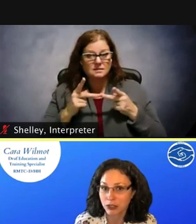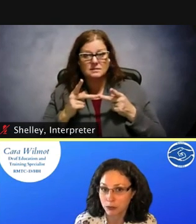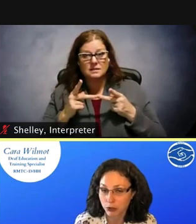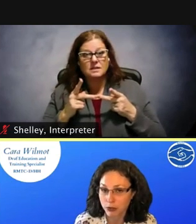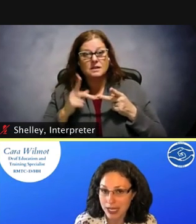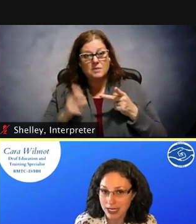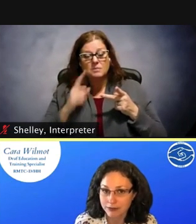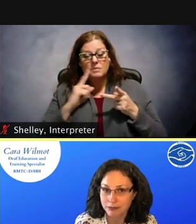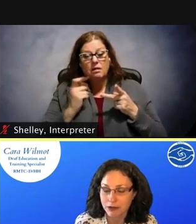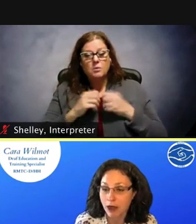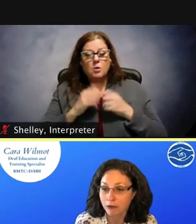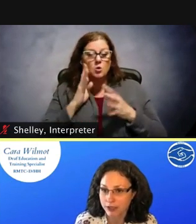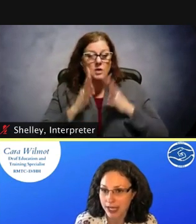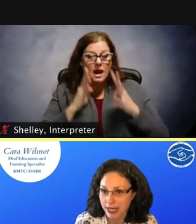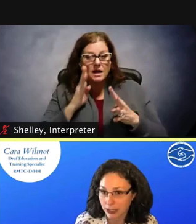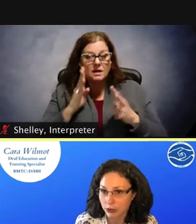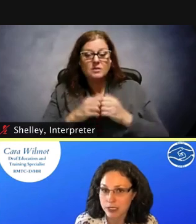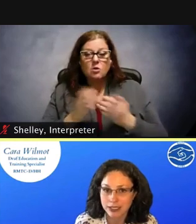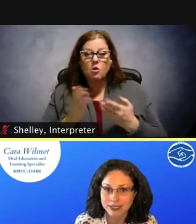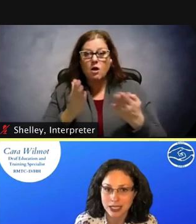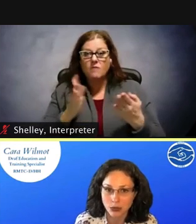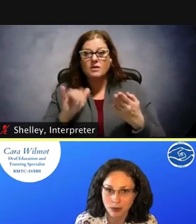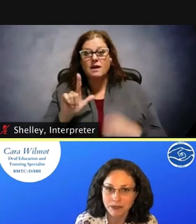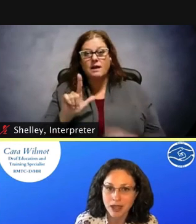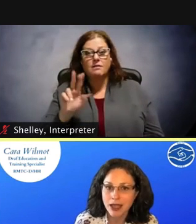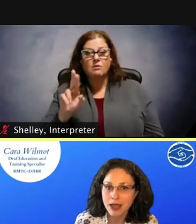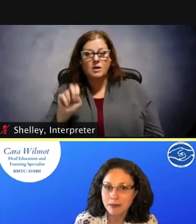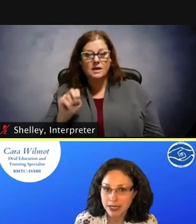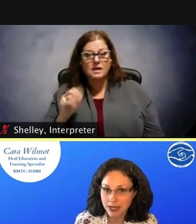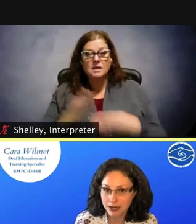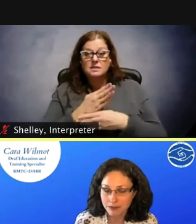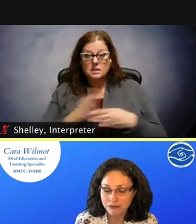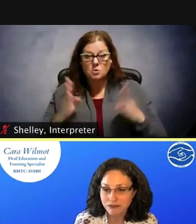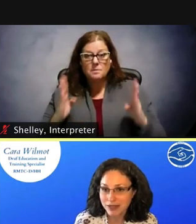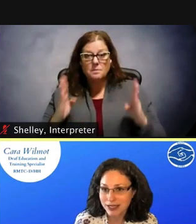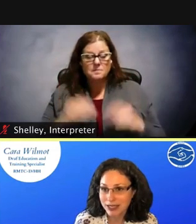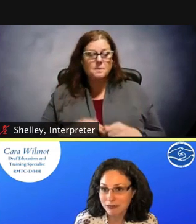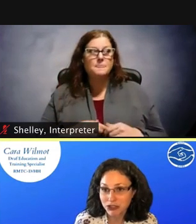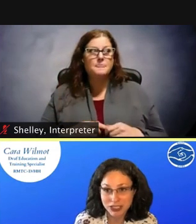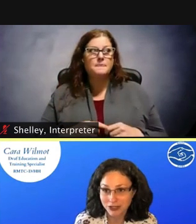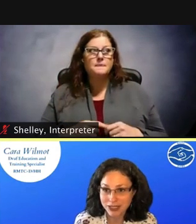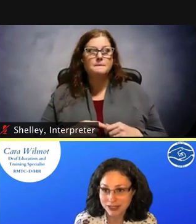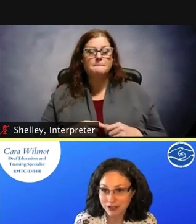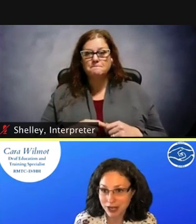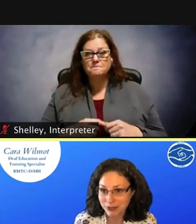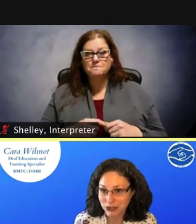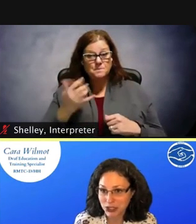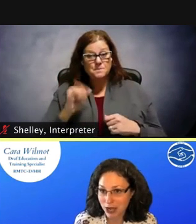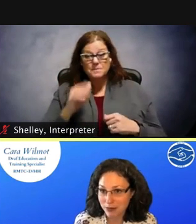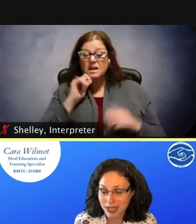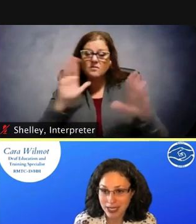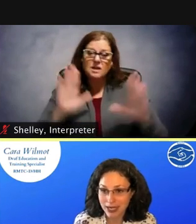more creative in offering that LRE continuum. But she still does a phenomenal job. And I